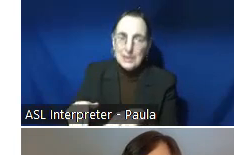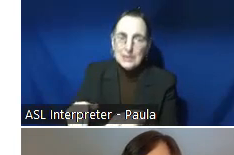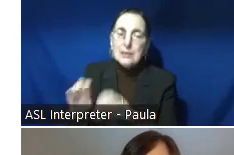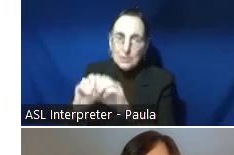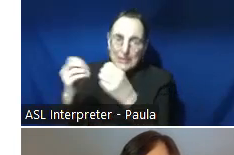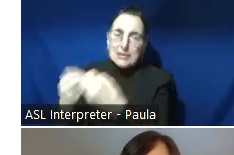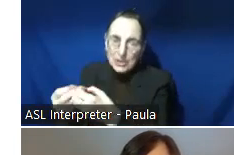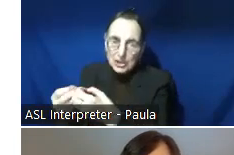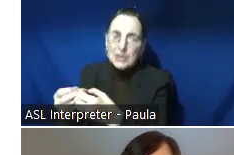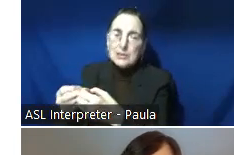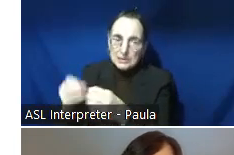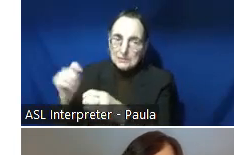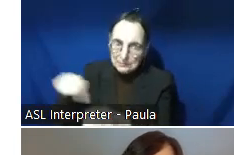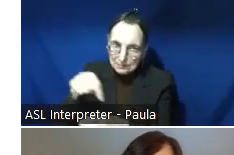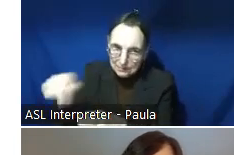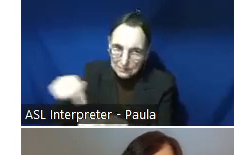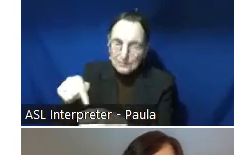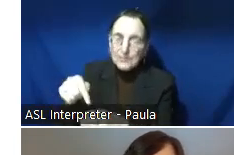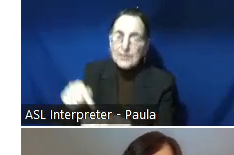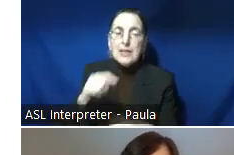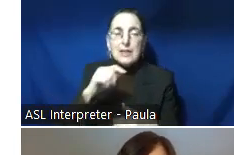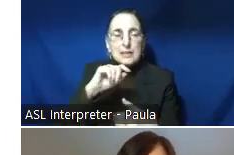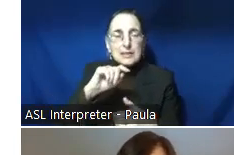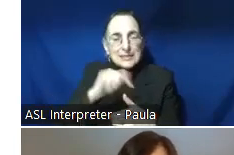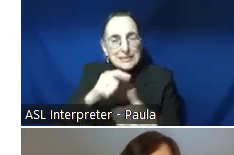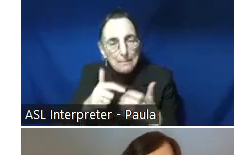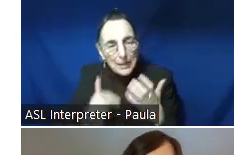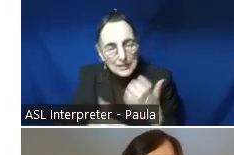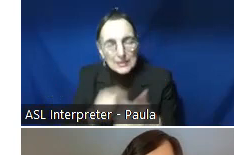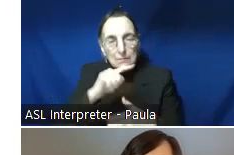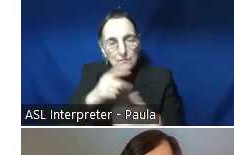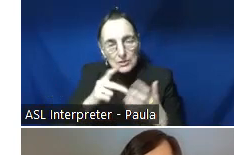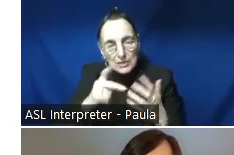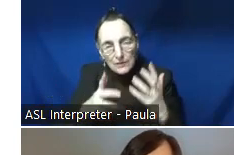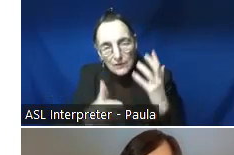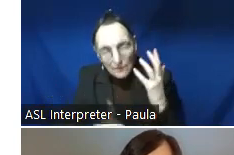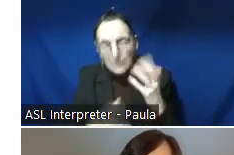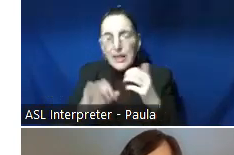and examples of partnerships for improved service delivery.